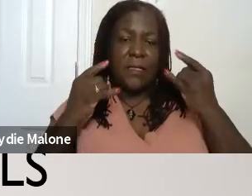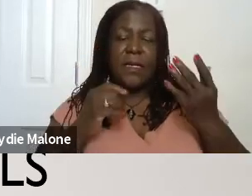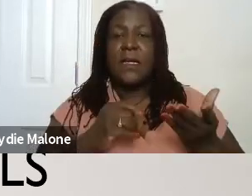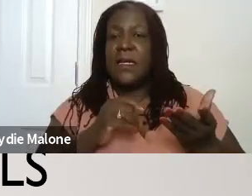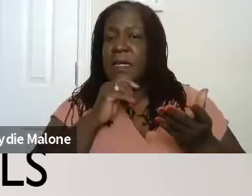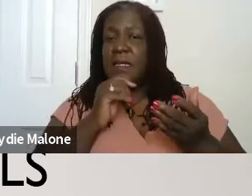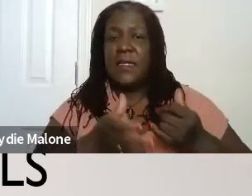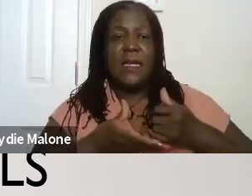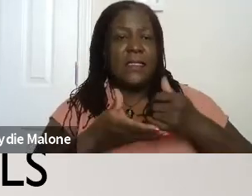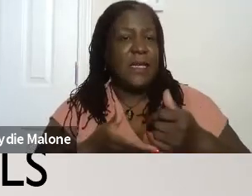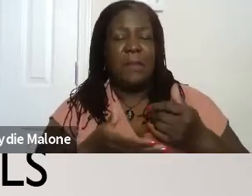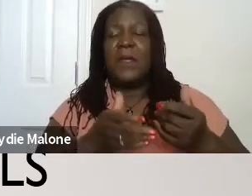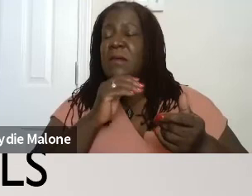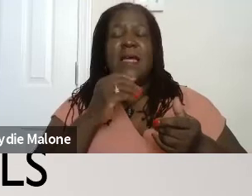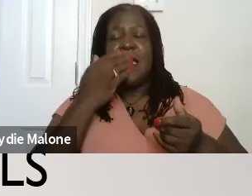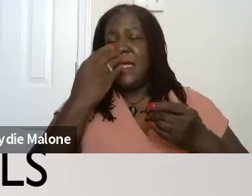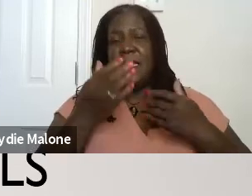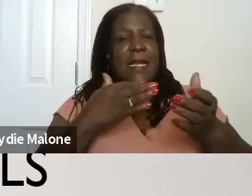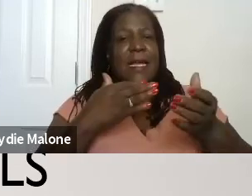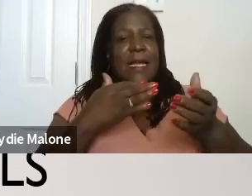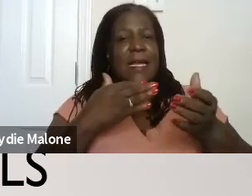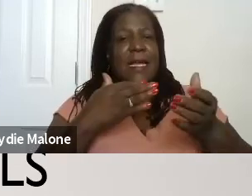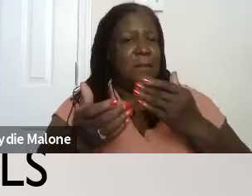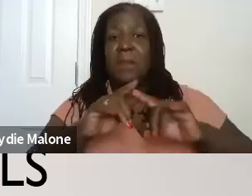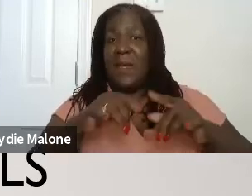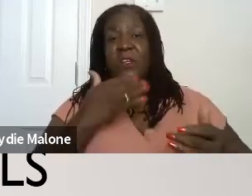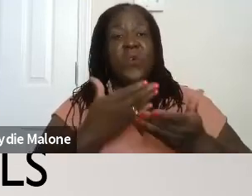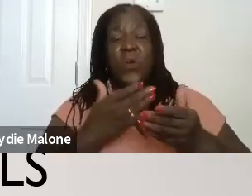is still a good idea, and I wear a mask when I go to the grocery store and when I do other